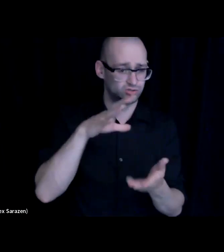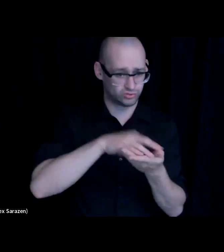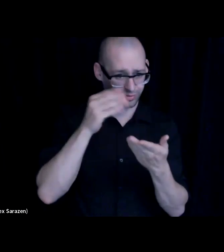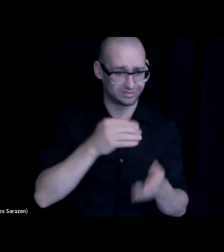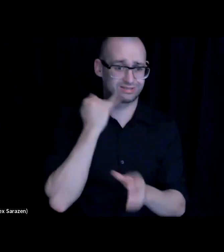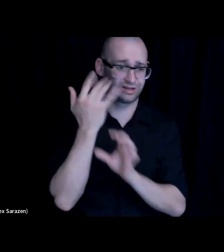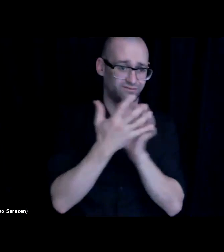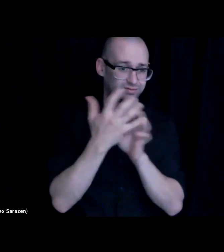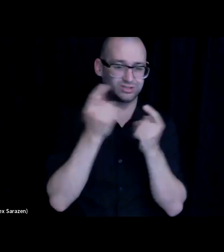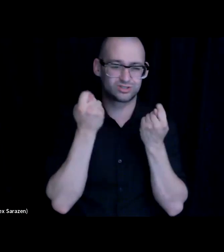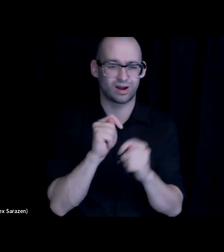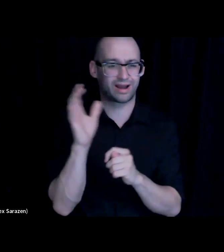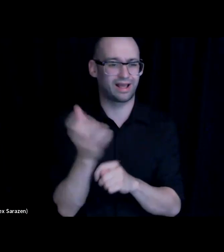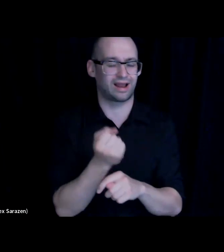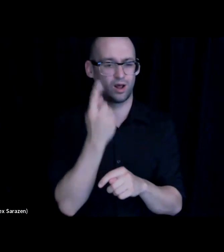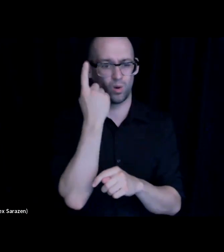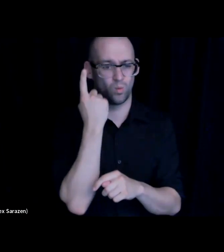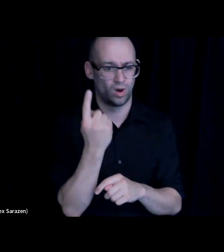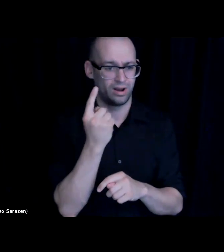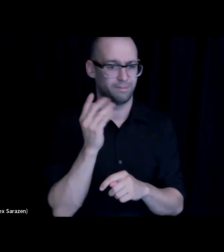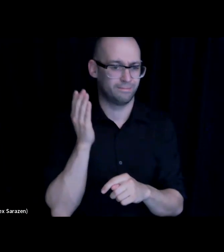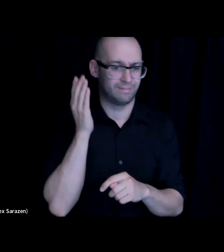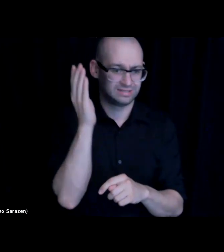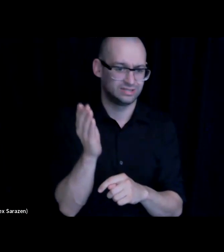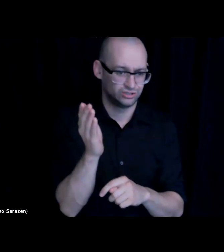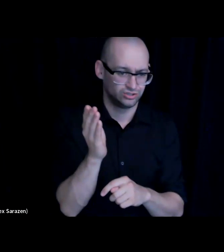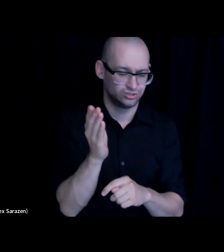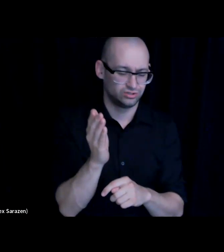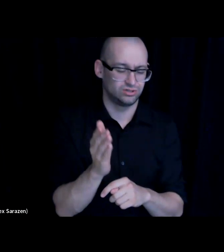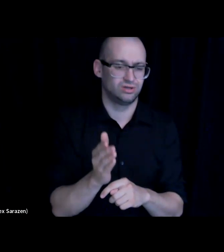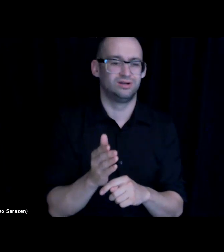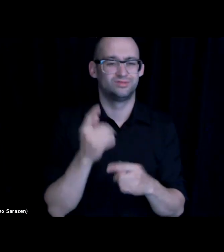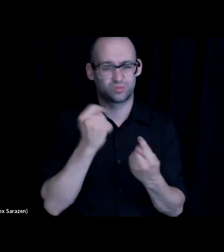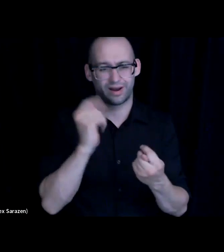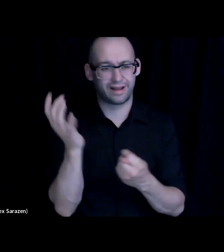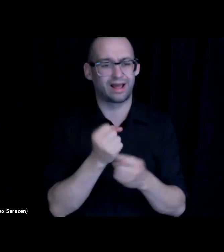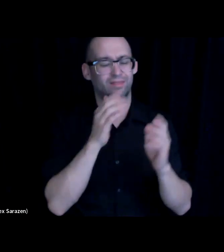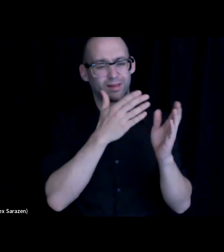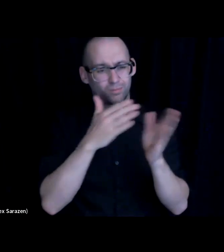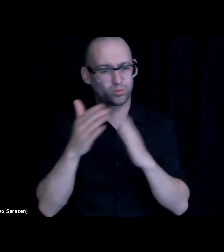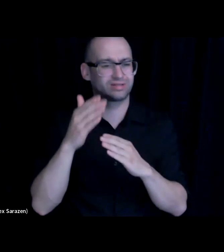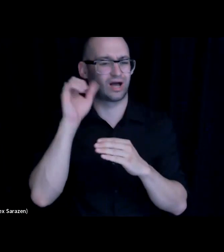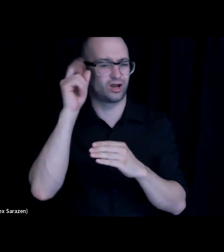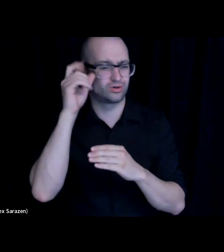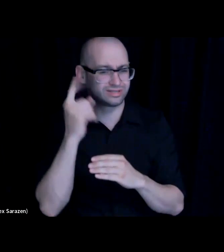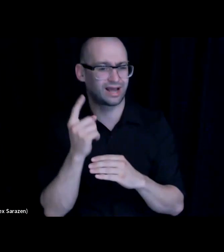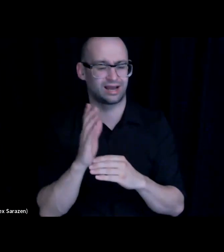unified message and get communities to understand that. Yes, we're tripping over ourselves a